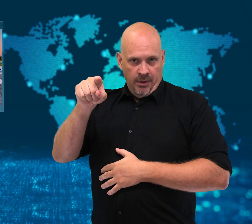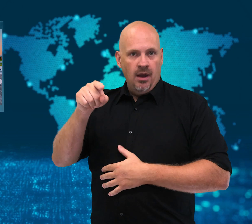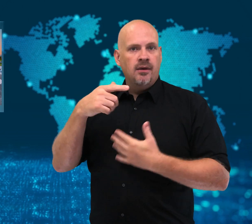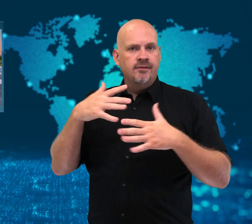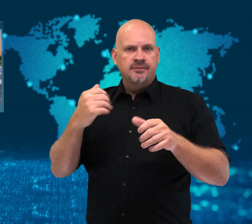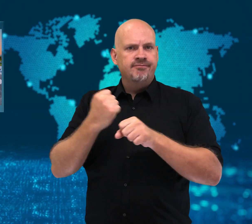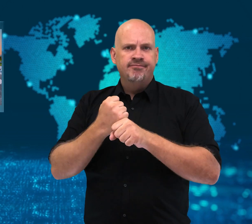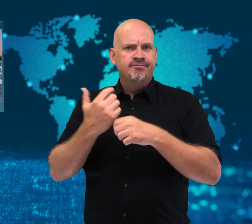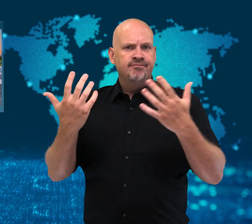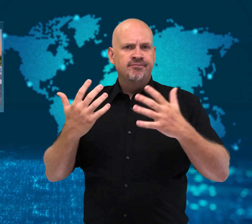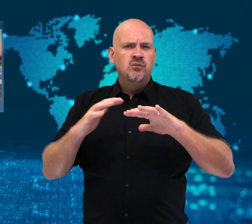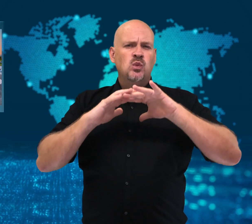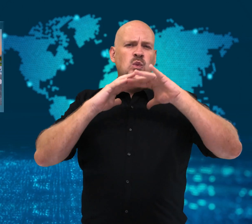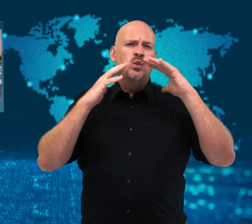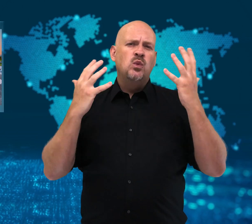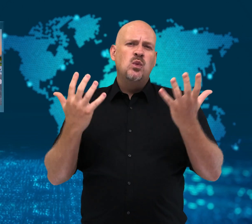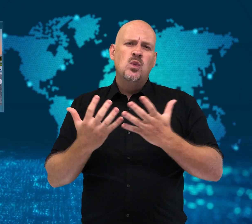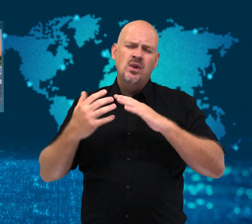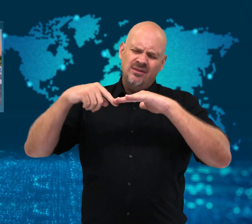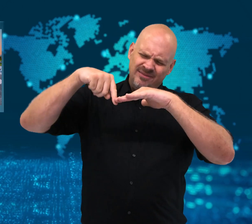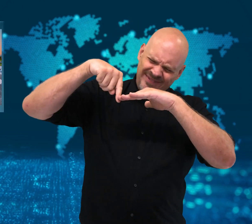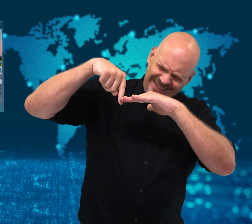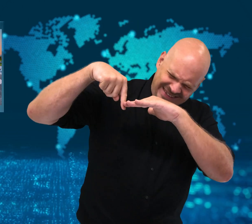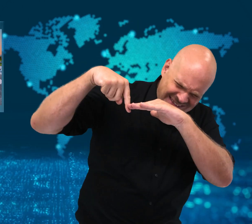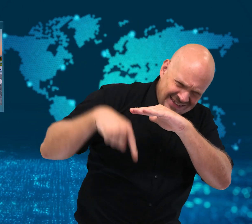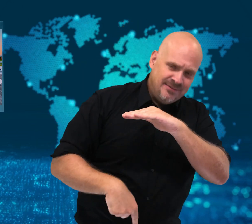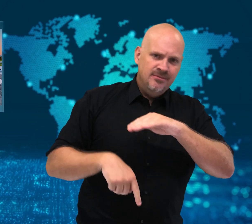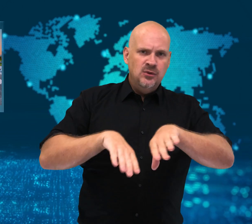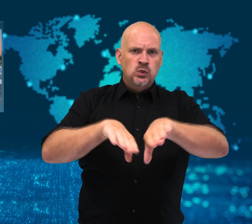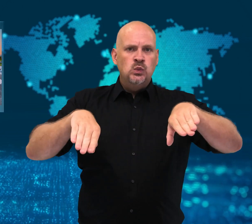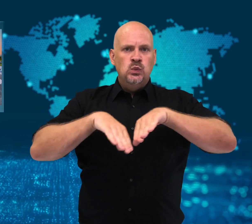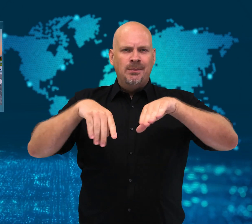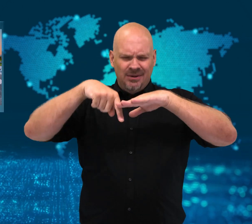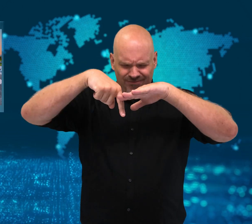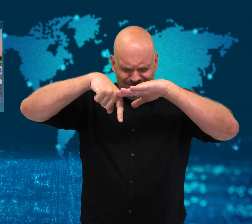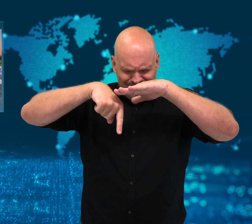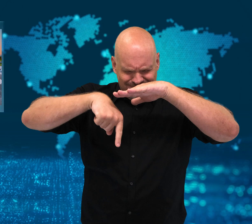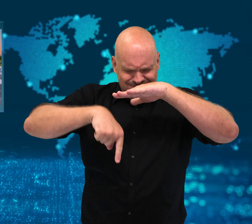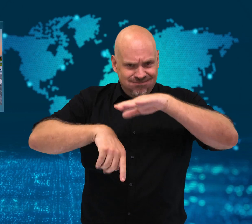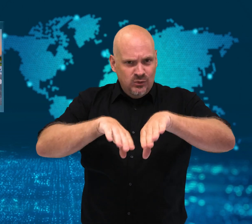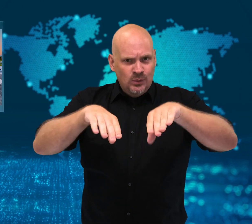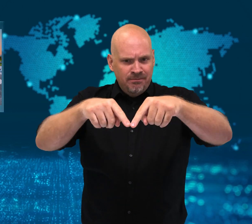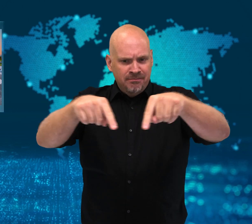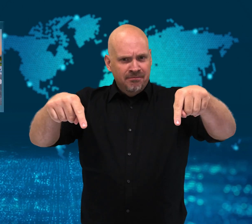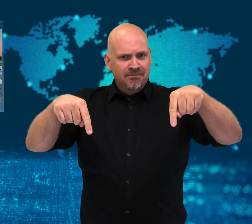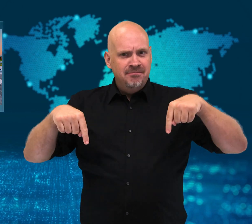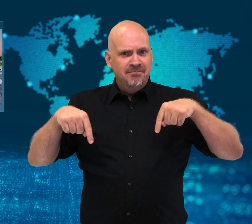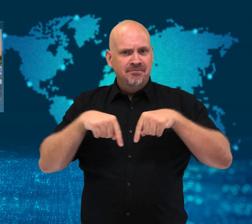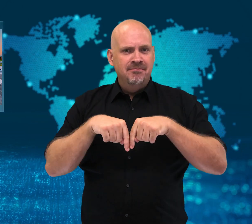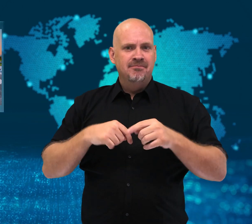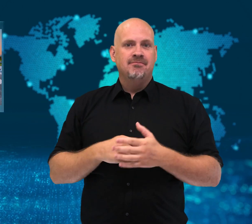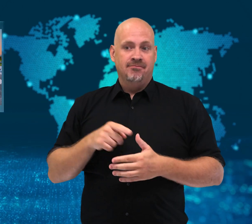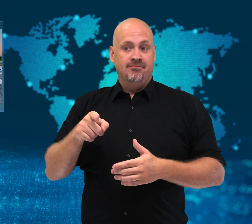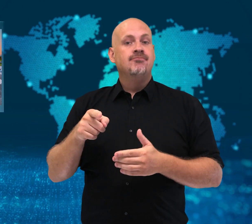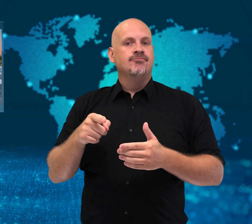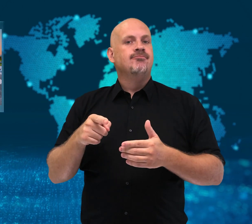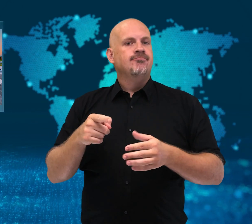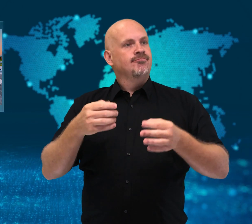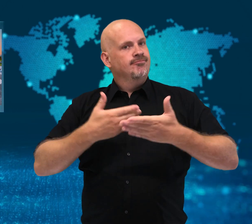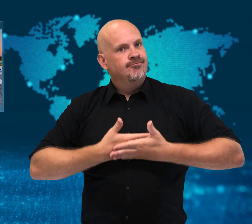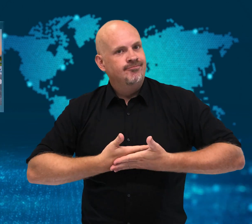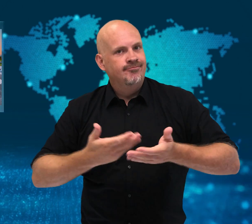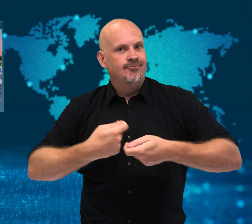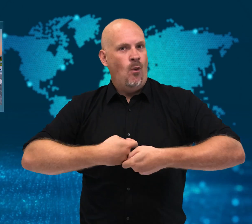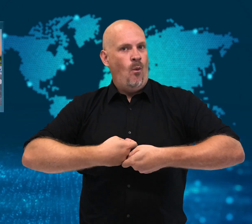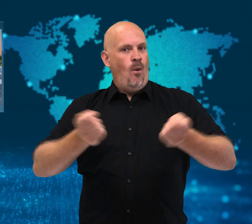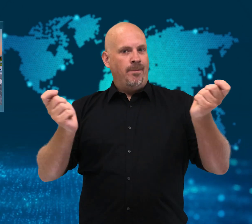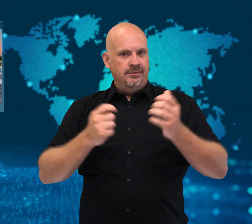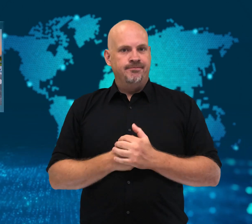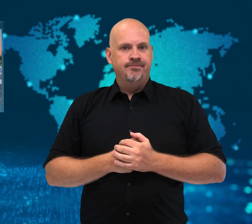In Dubai, the world’s deepest pool has opened.